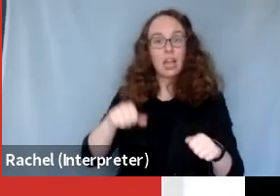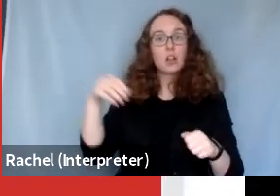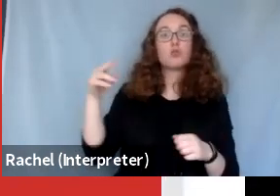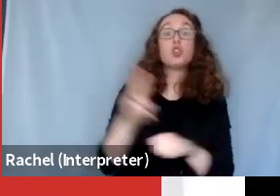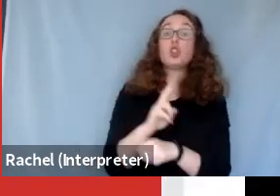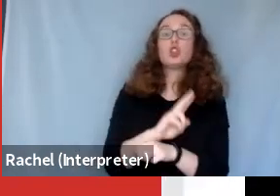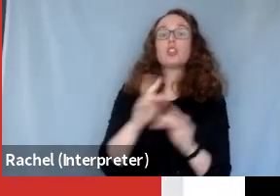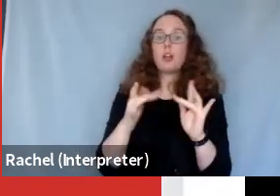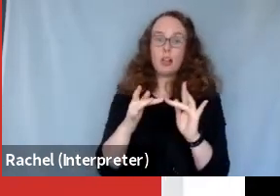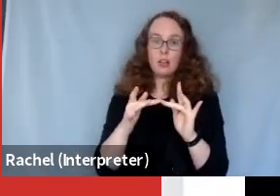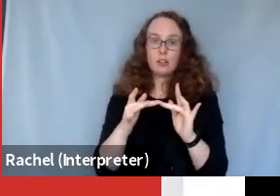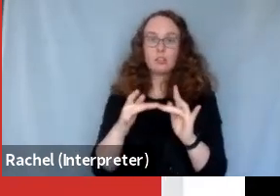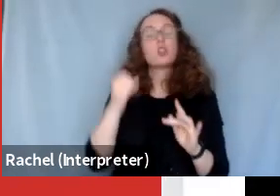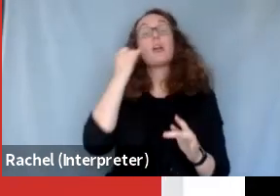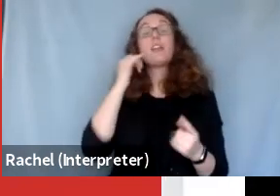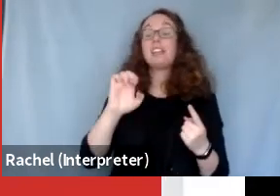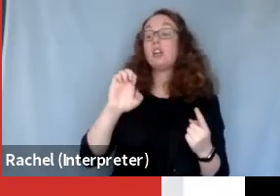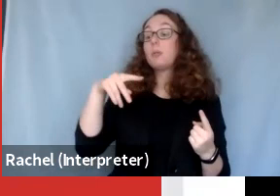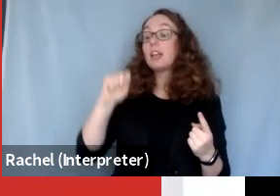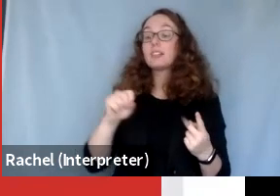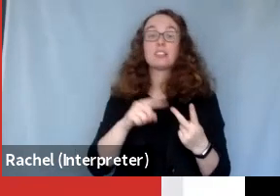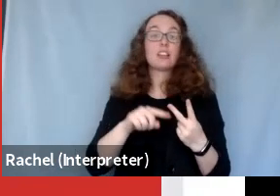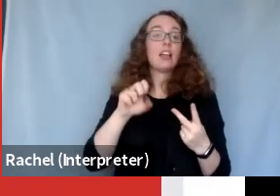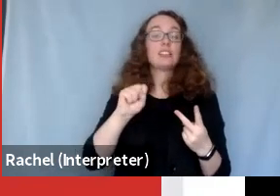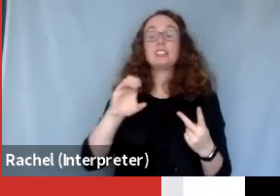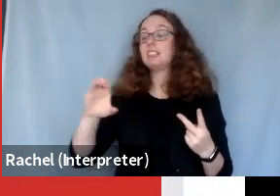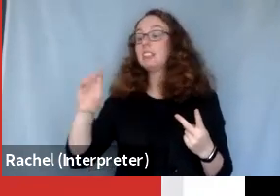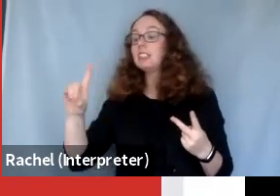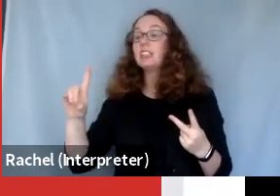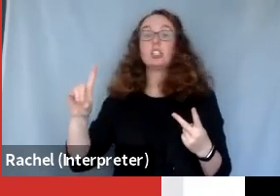it's a SCCCD scholarship, a Veterans affair